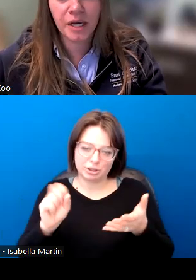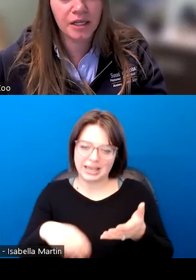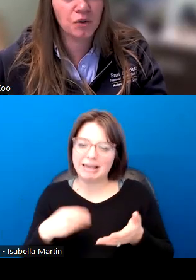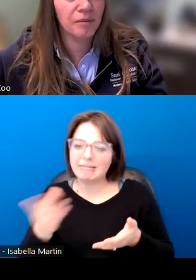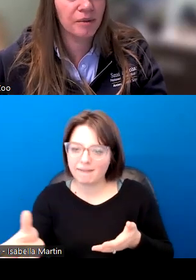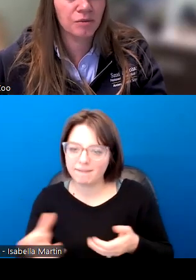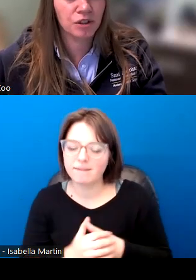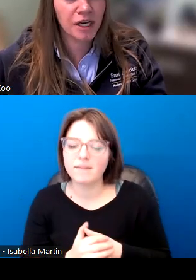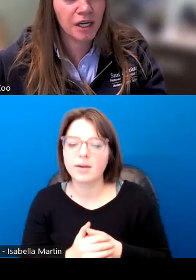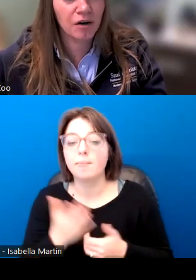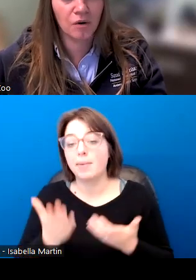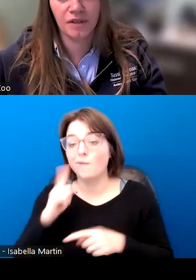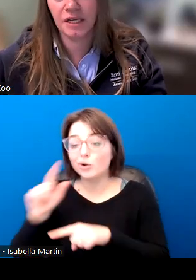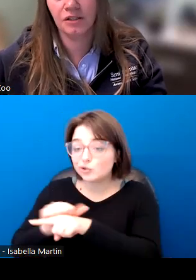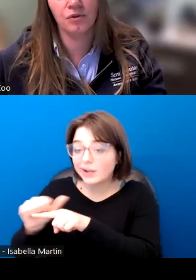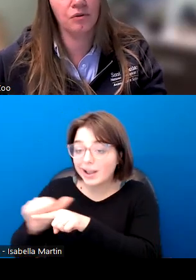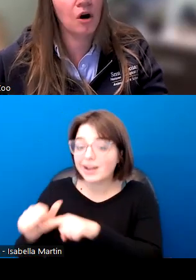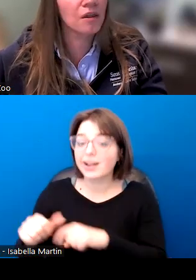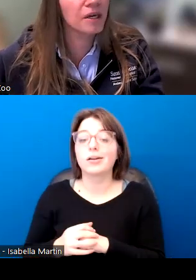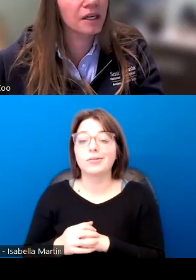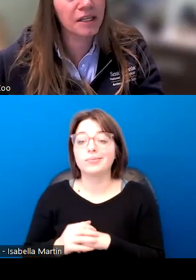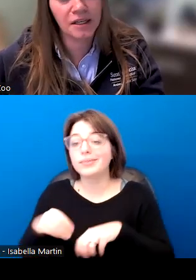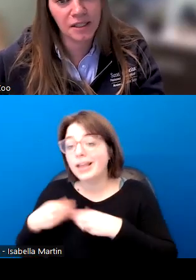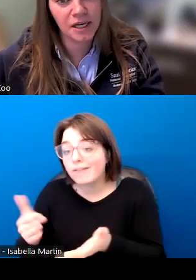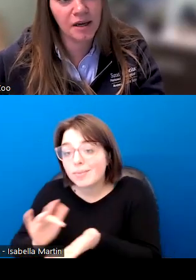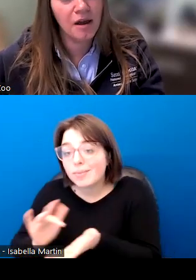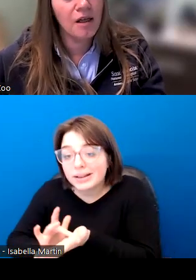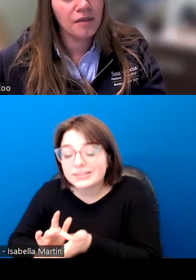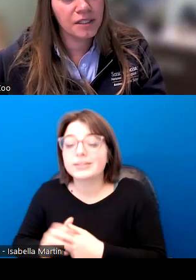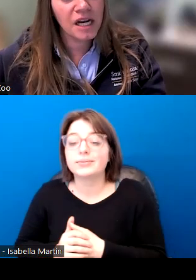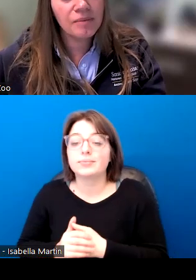meds or maybe some training or if they need to call them in at the end of the day. It's kind of